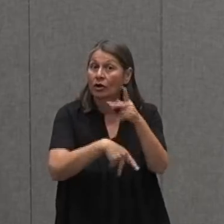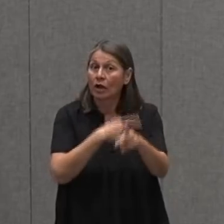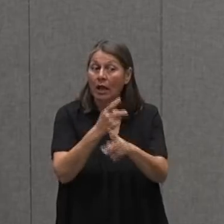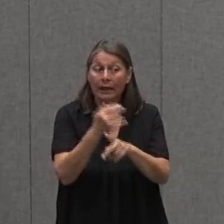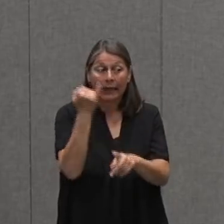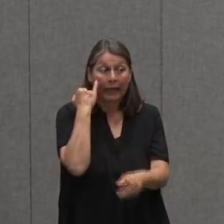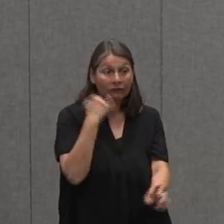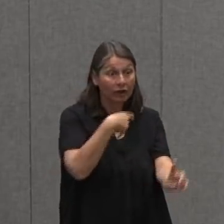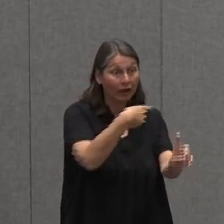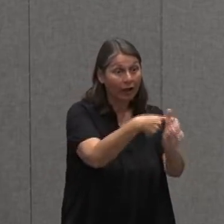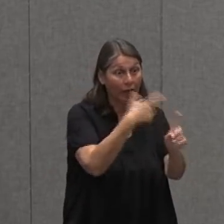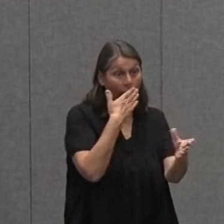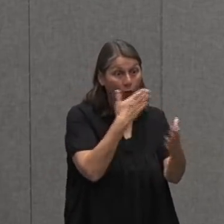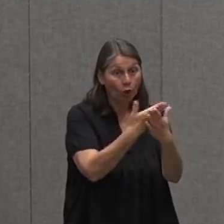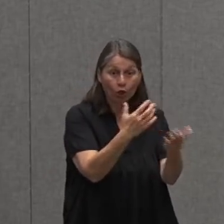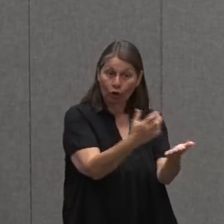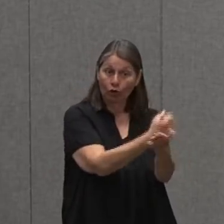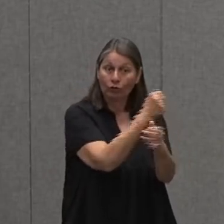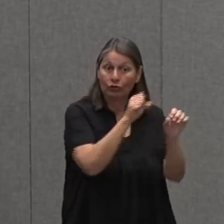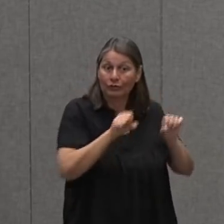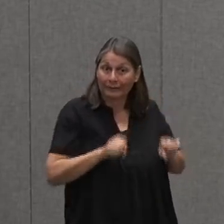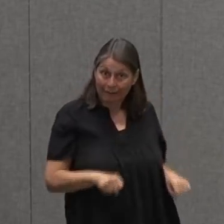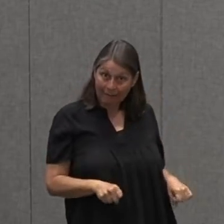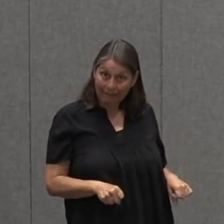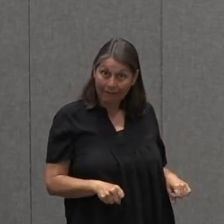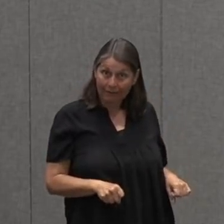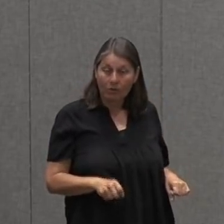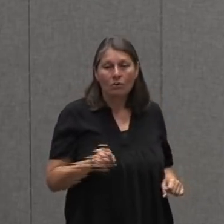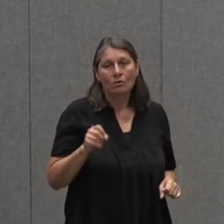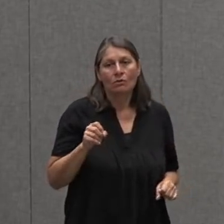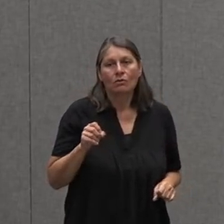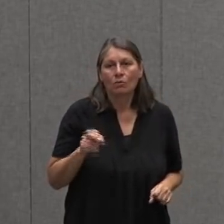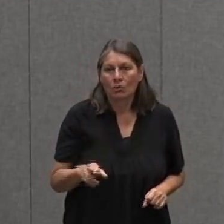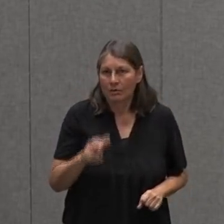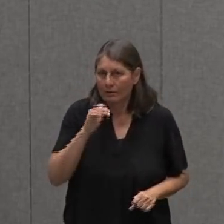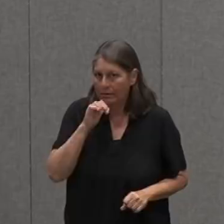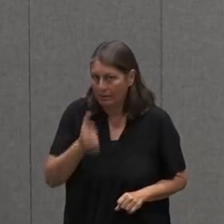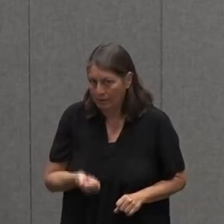to use as research websites for the information report.